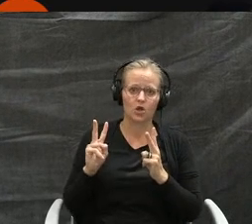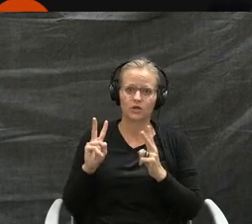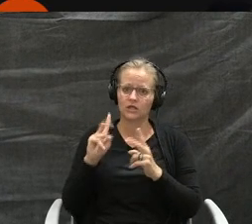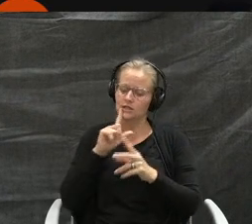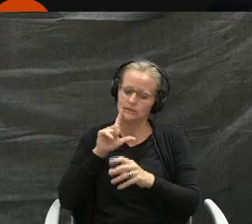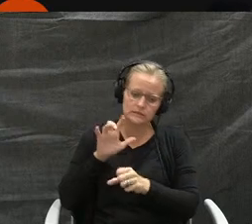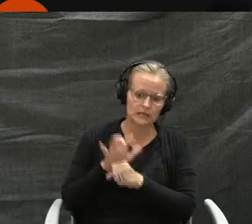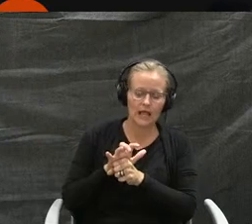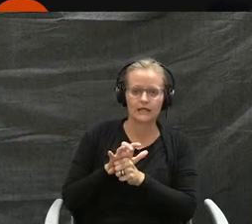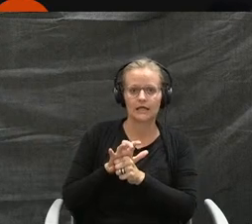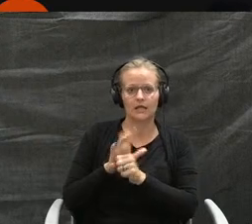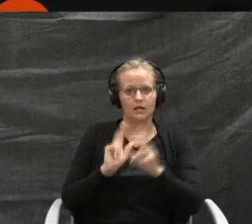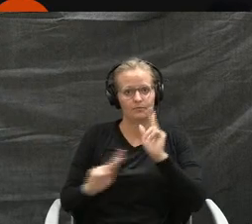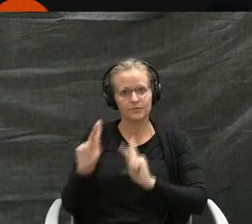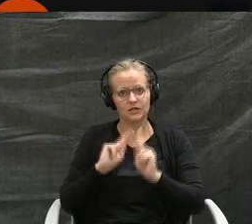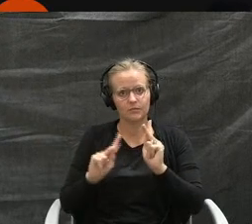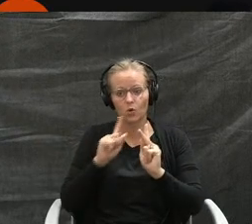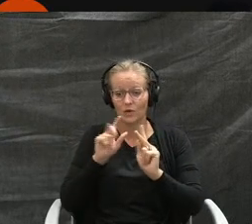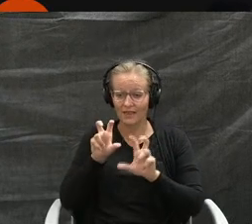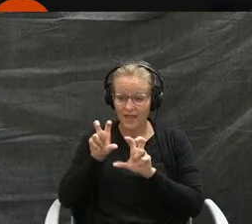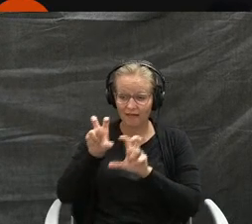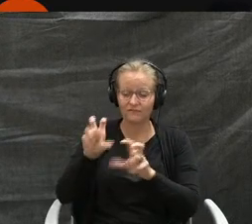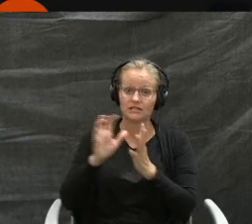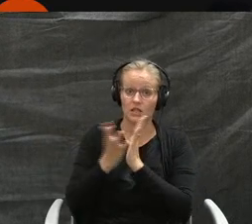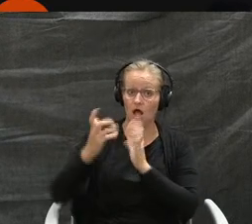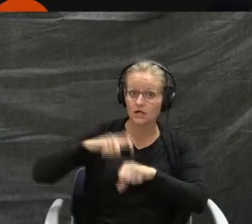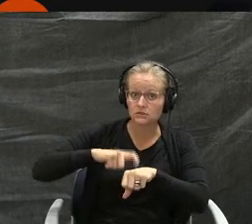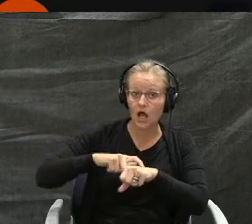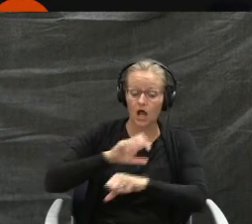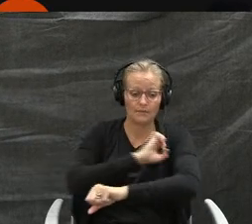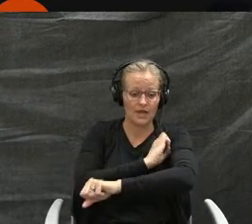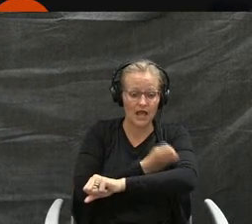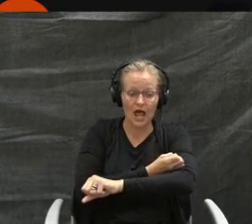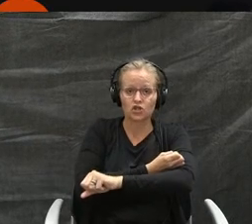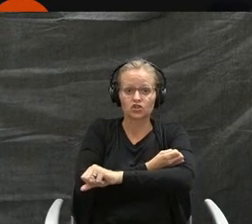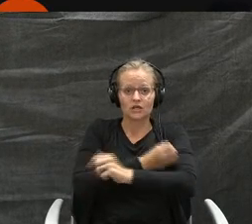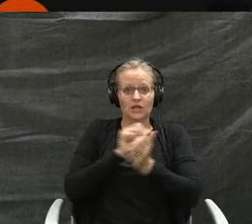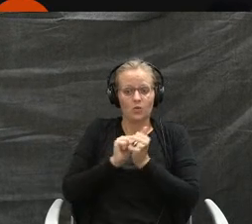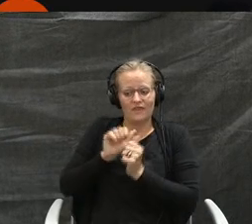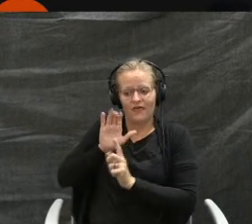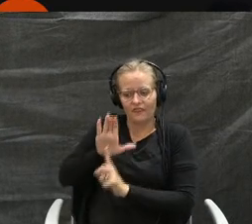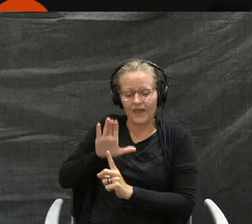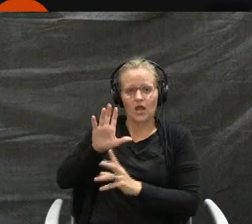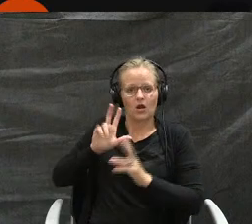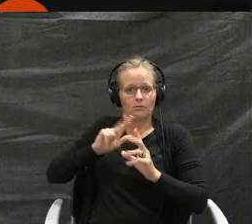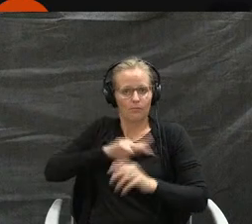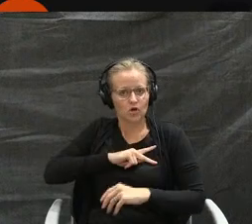time and energy based on their own personal experience as well as the feedback that we received from our